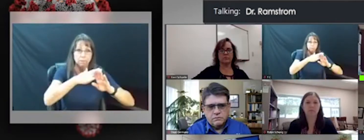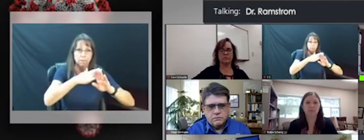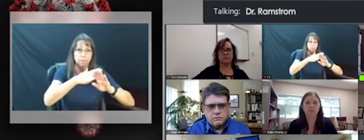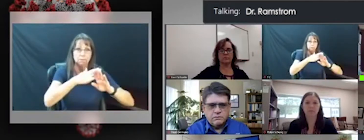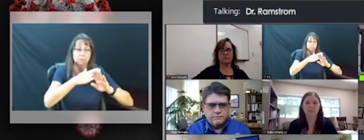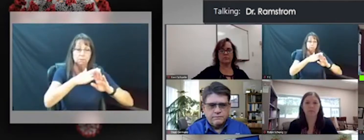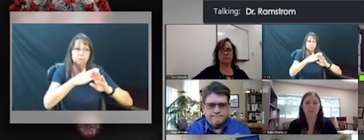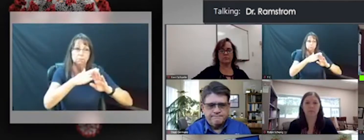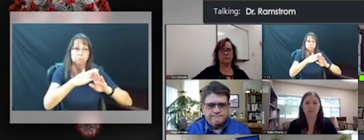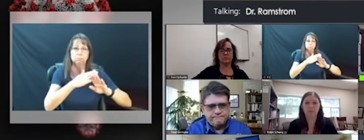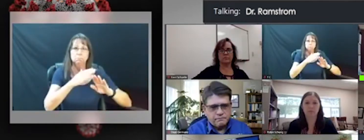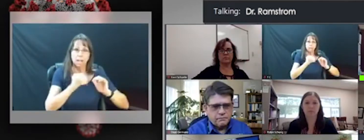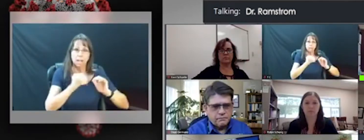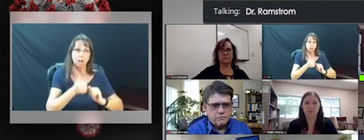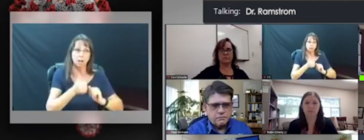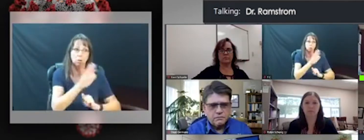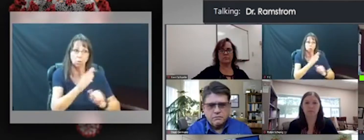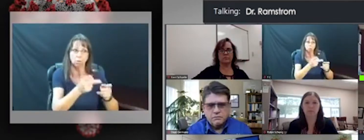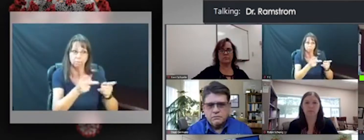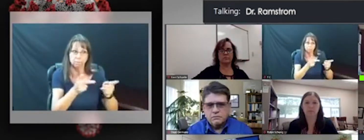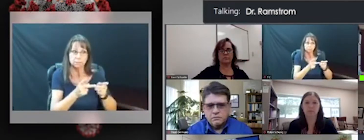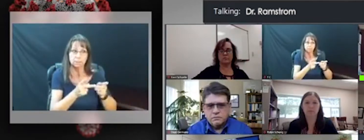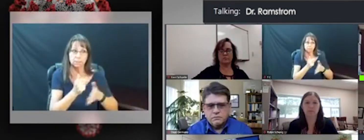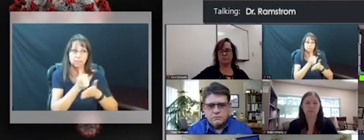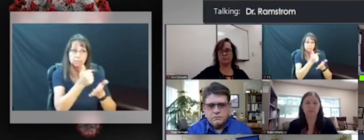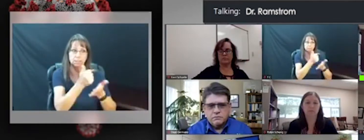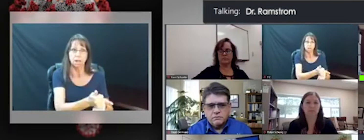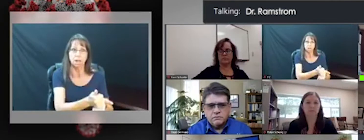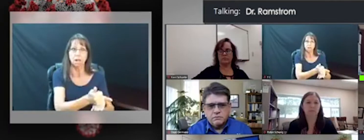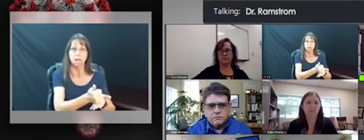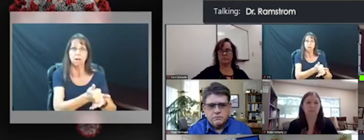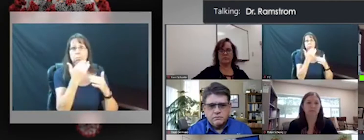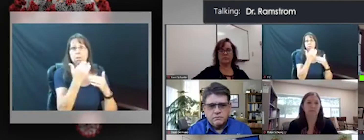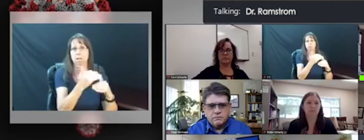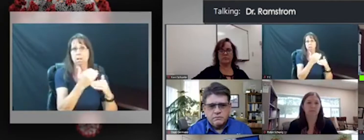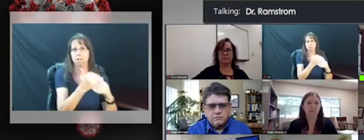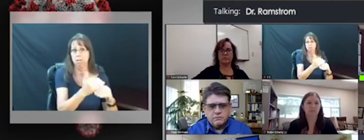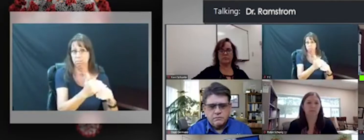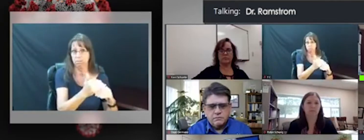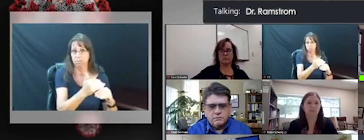situation. So, those are some examples of the of the conversations we have when we're